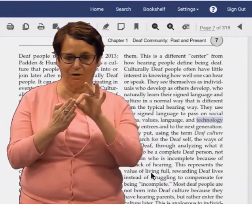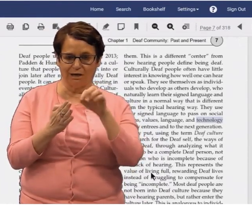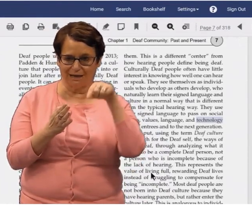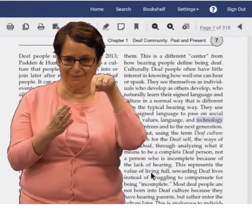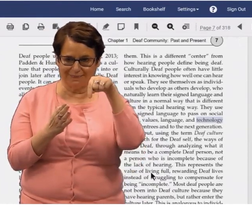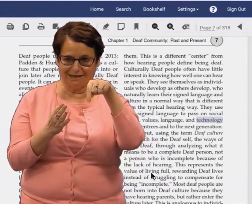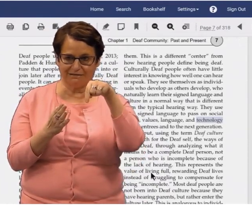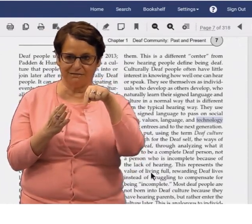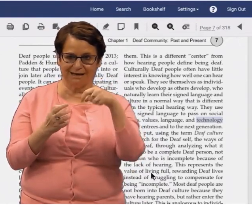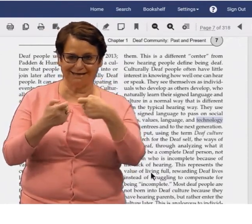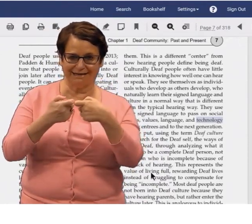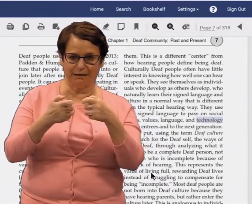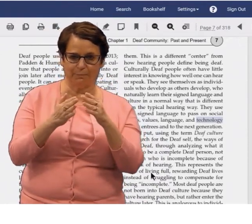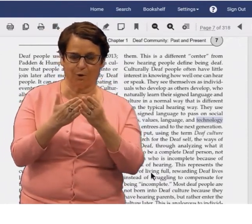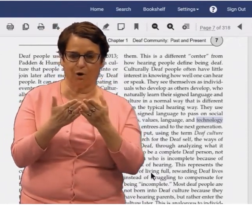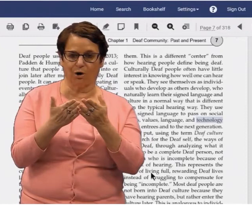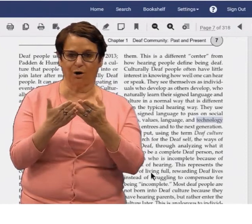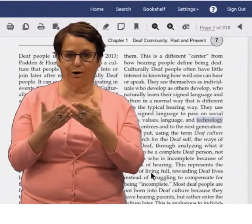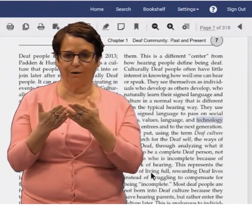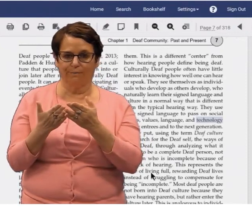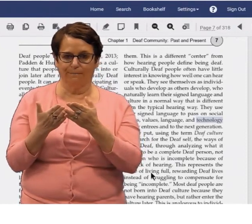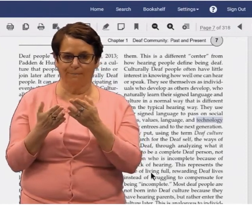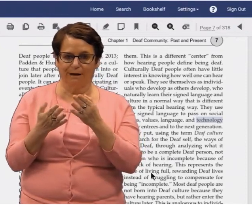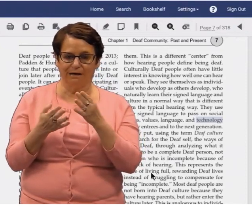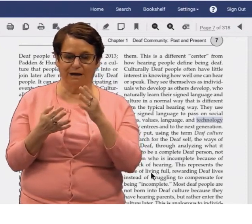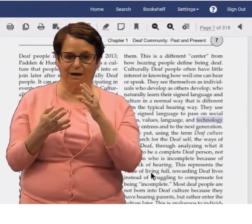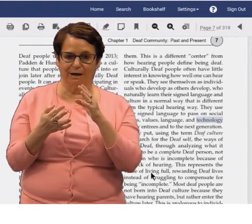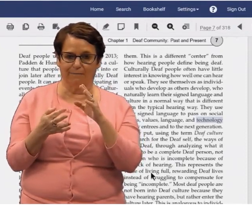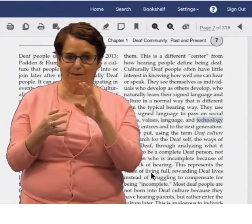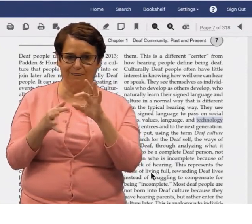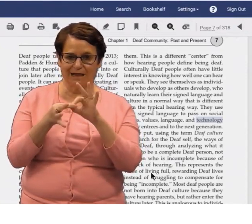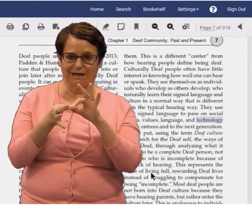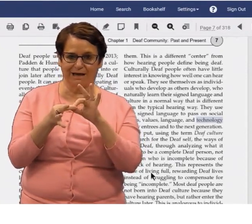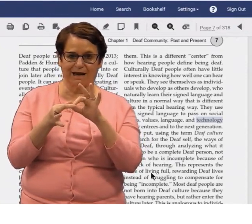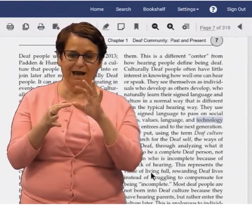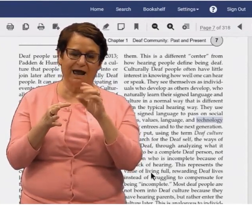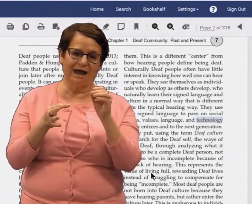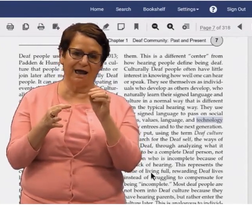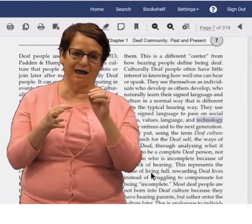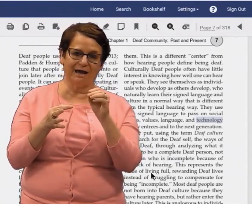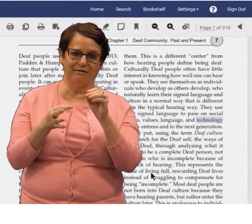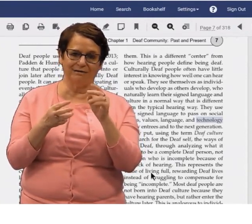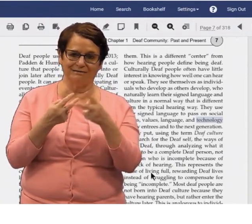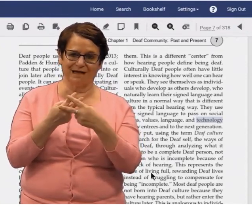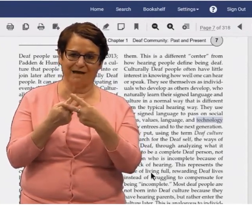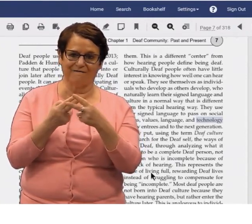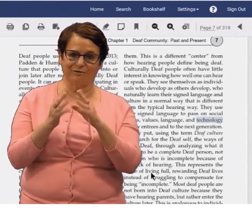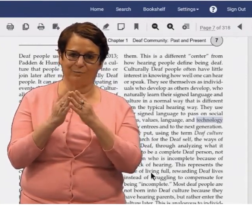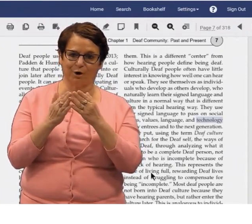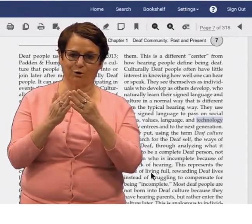You can set up an account in this e-book link